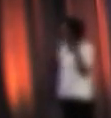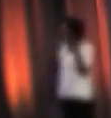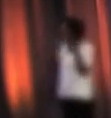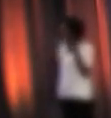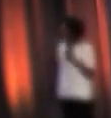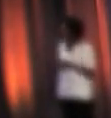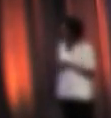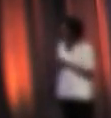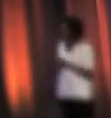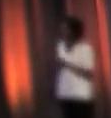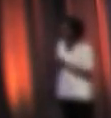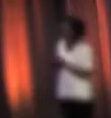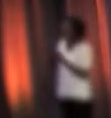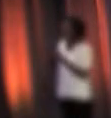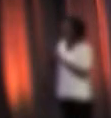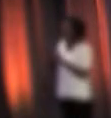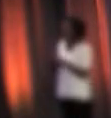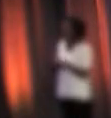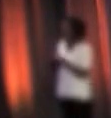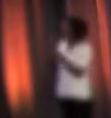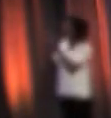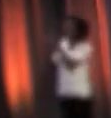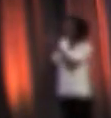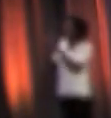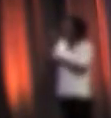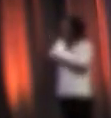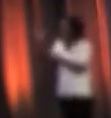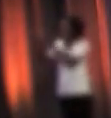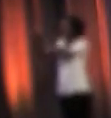As we hold it up to a decade of designing with disability